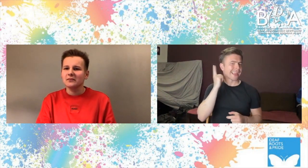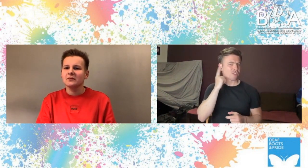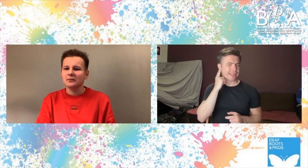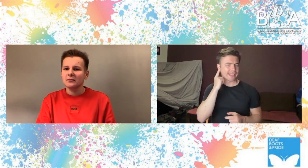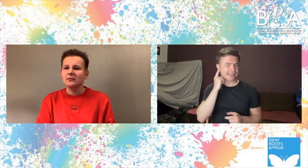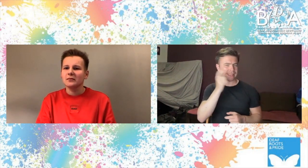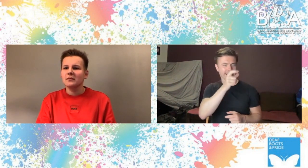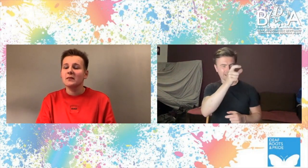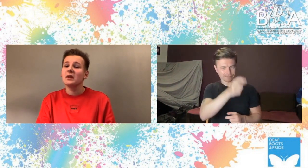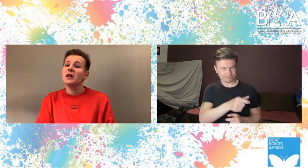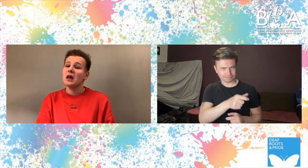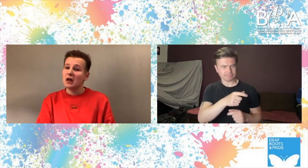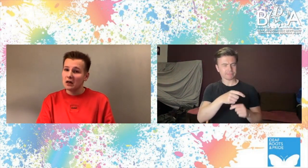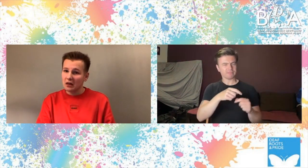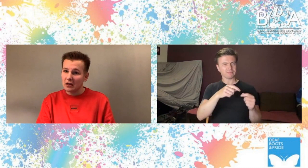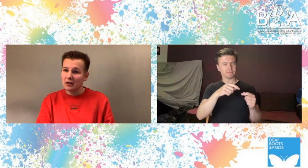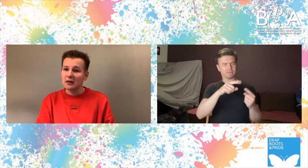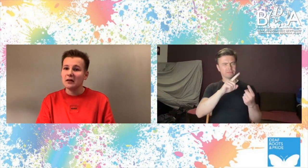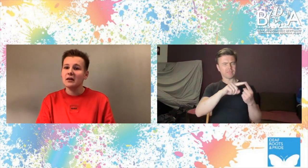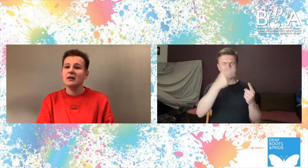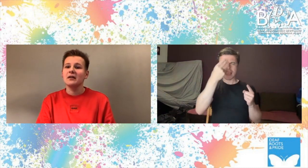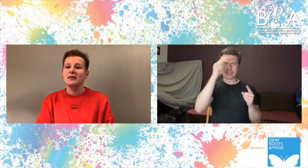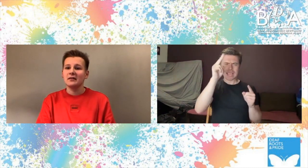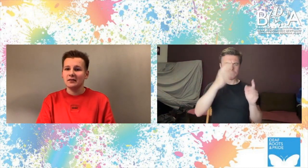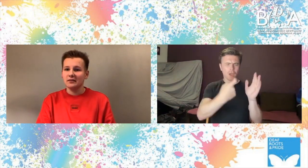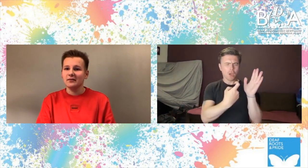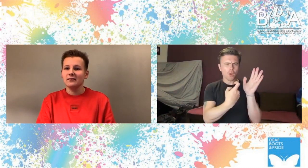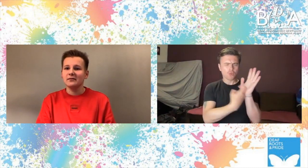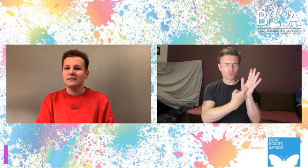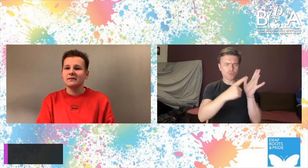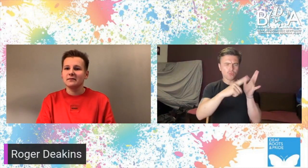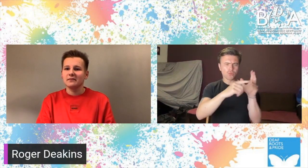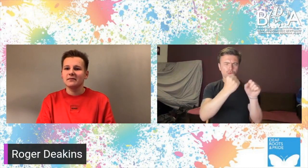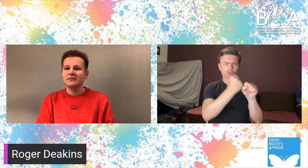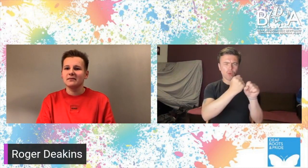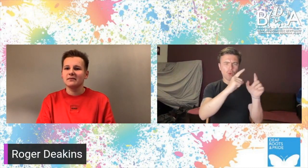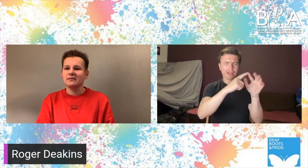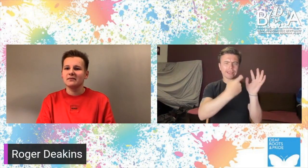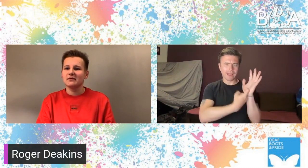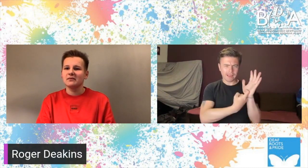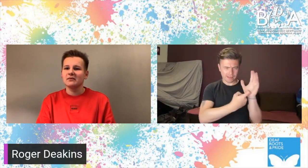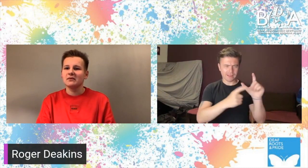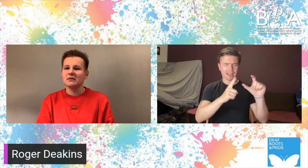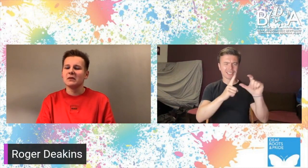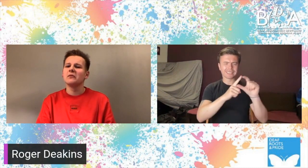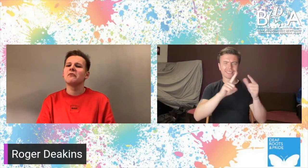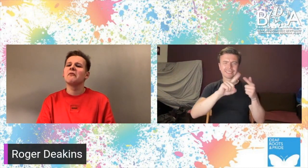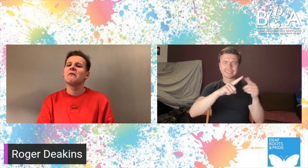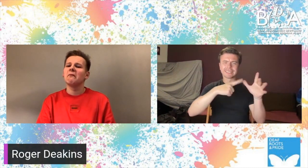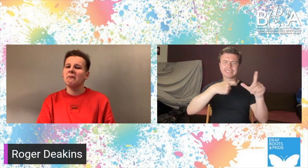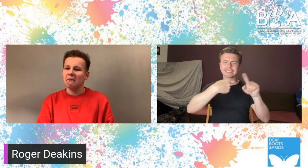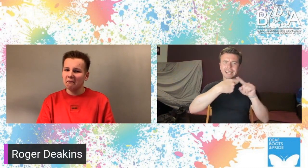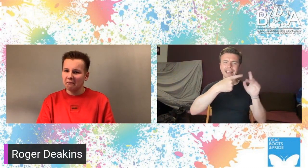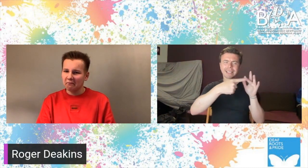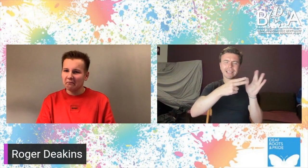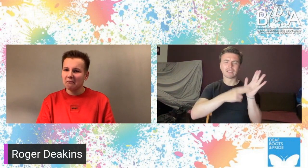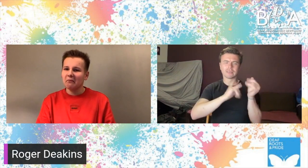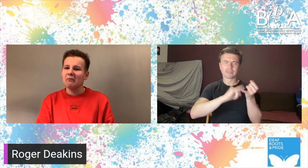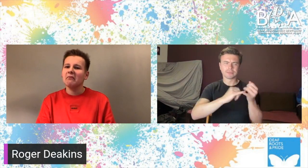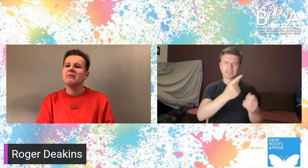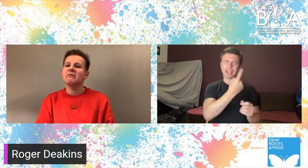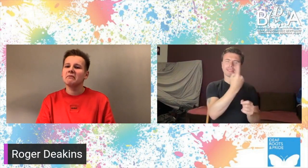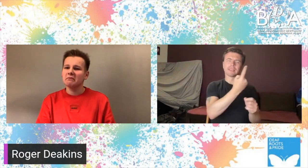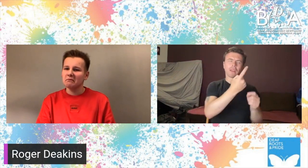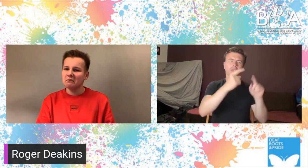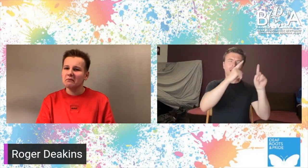Deaf person, it’s hearing person… a man called Roger Deakins.